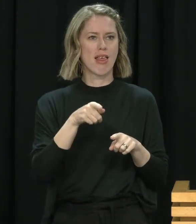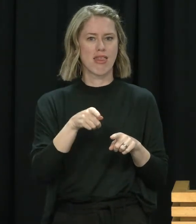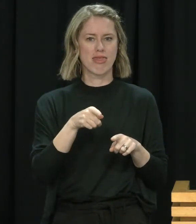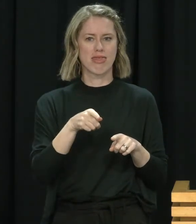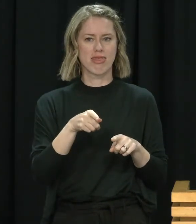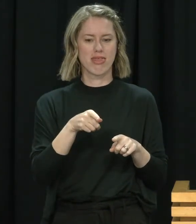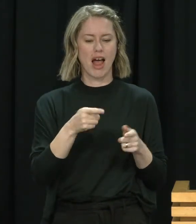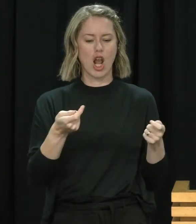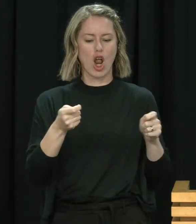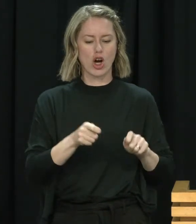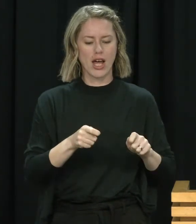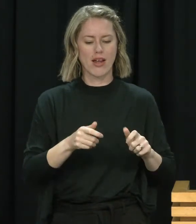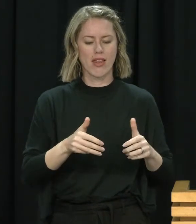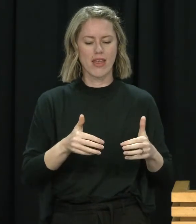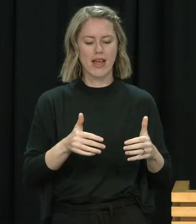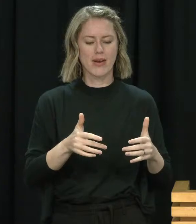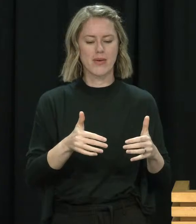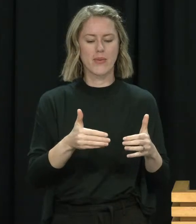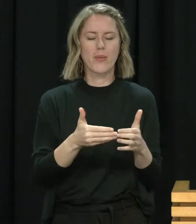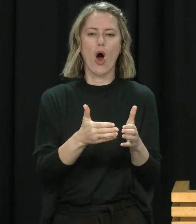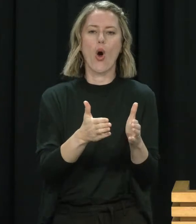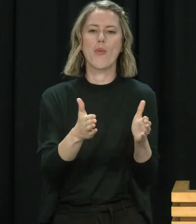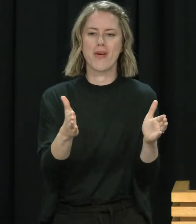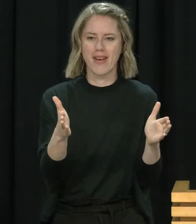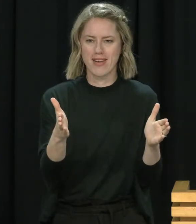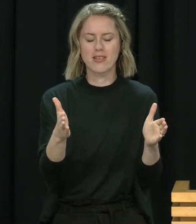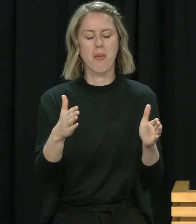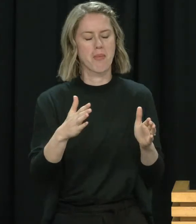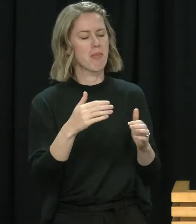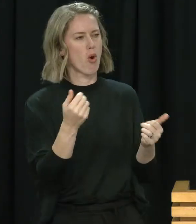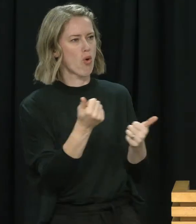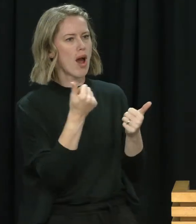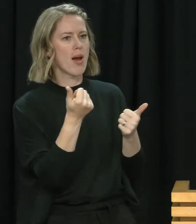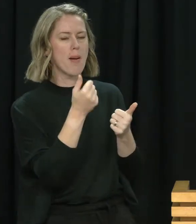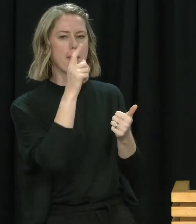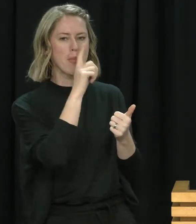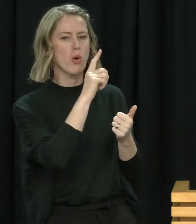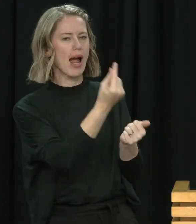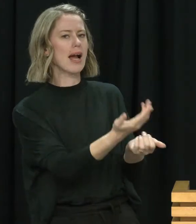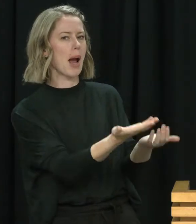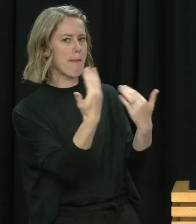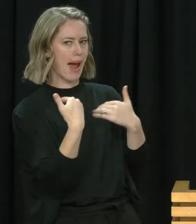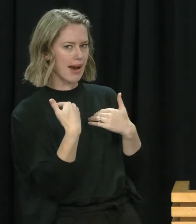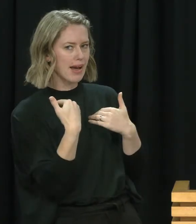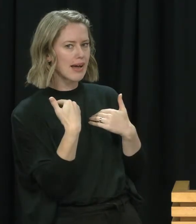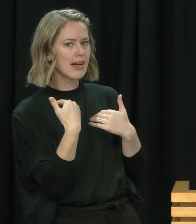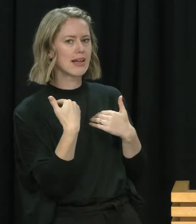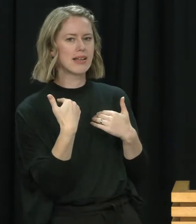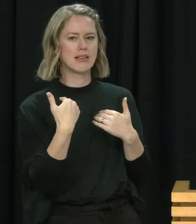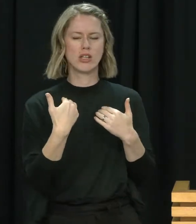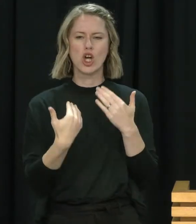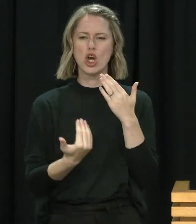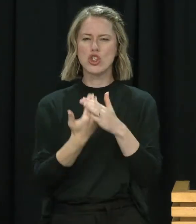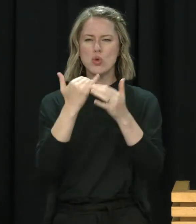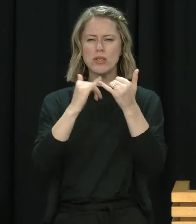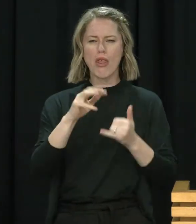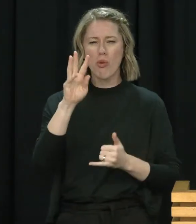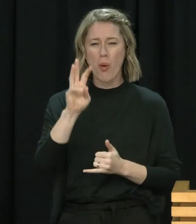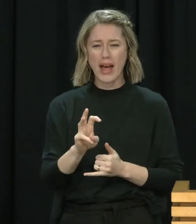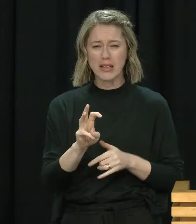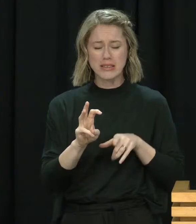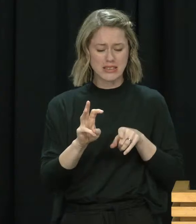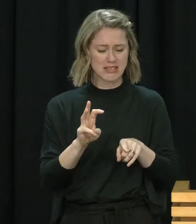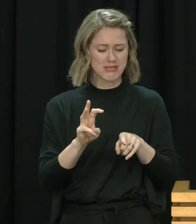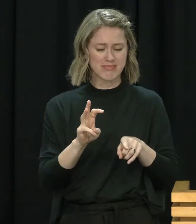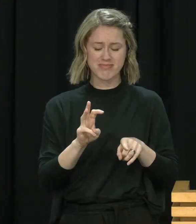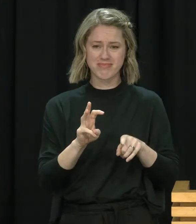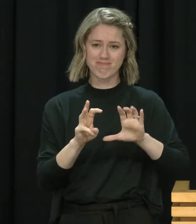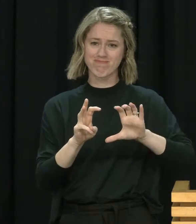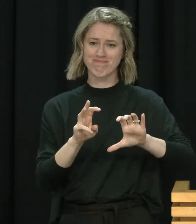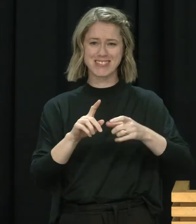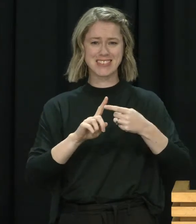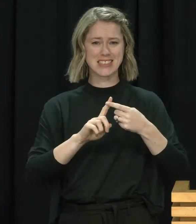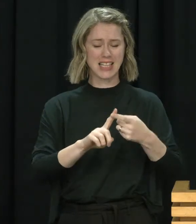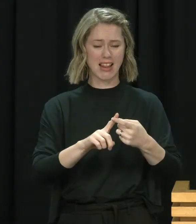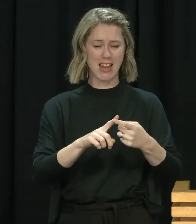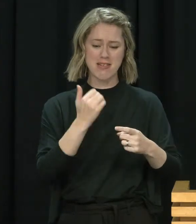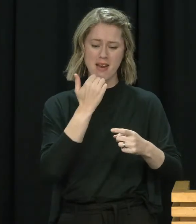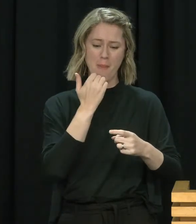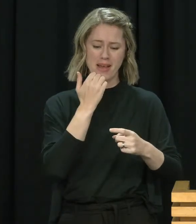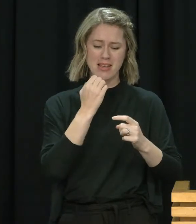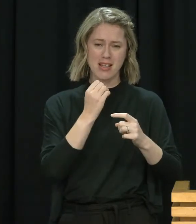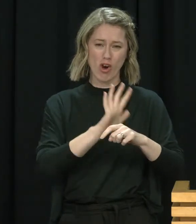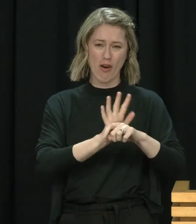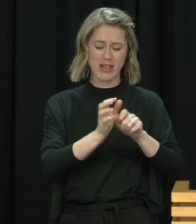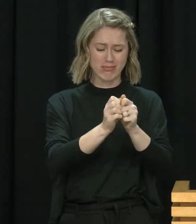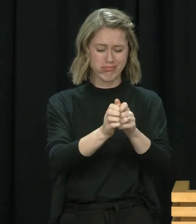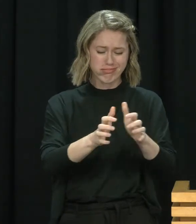Victoria and in the case of